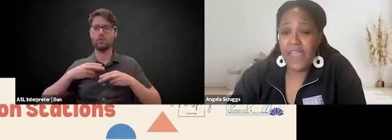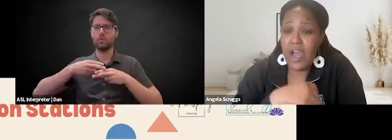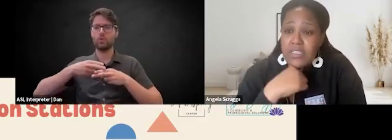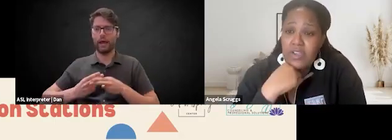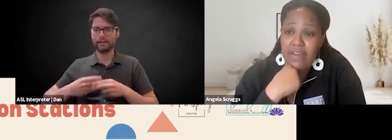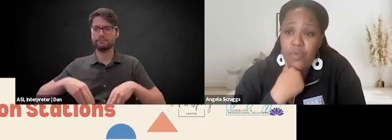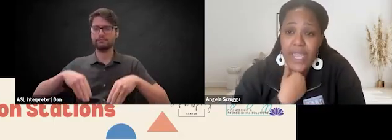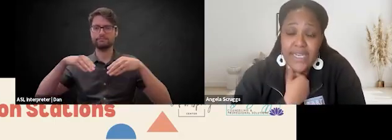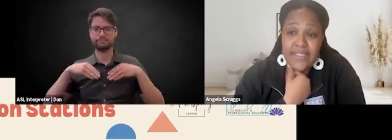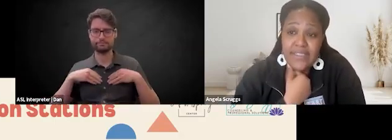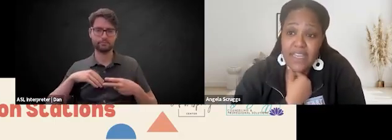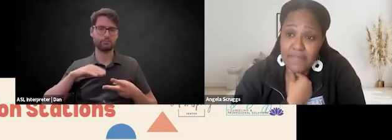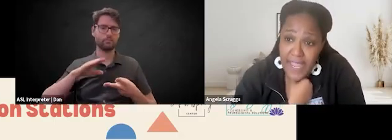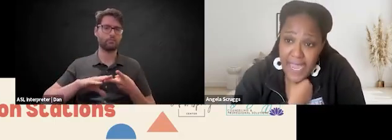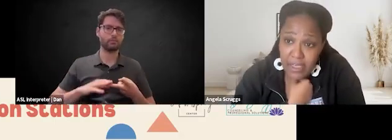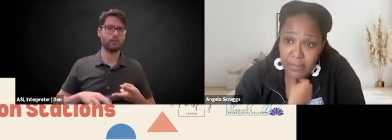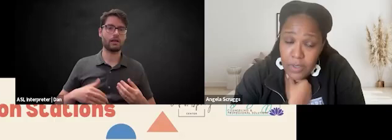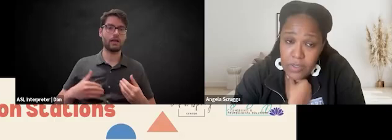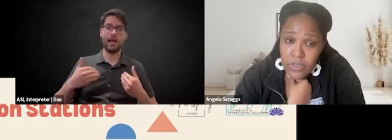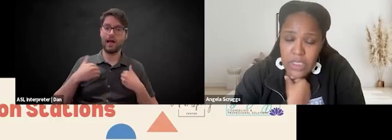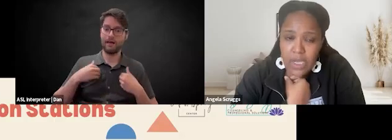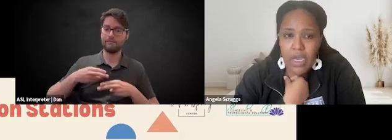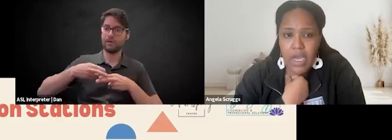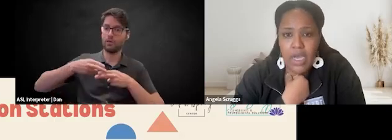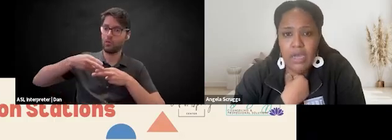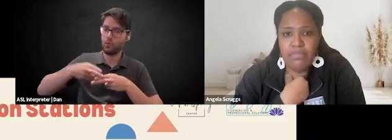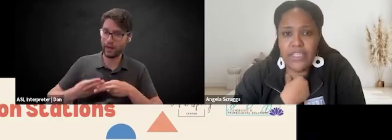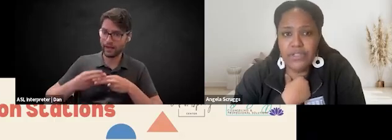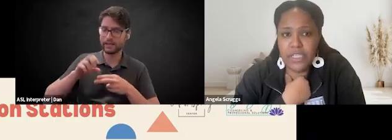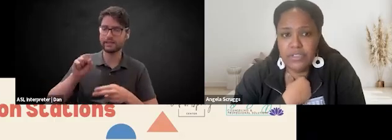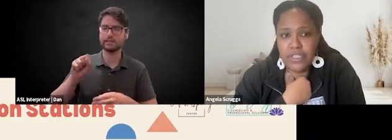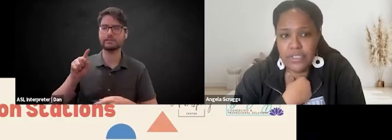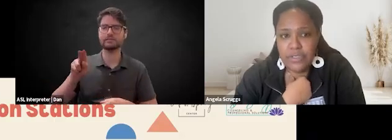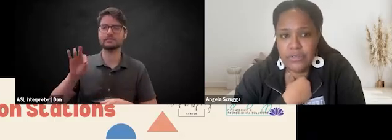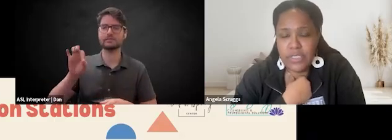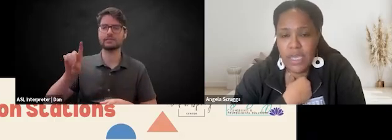They also have weighted stuffed animals, um... that you can use.